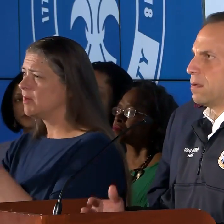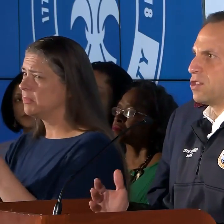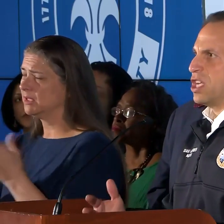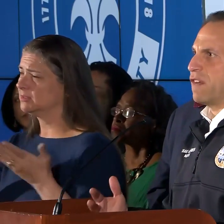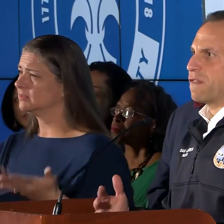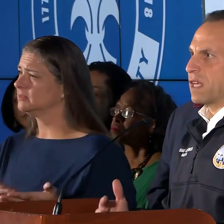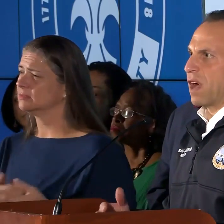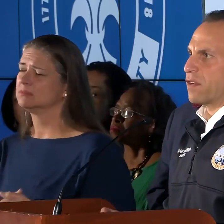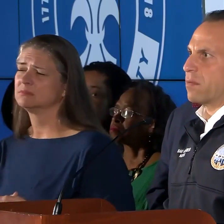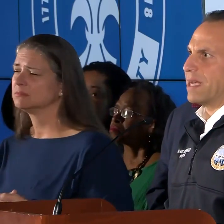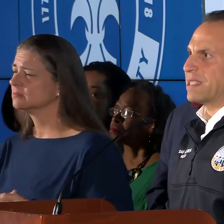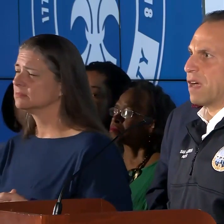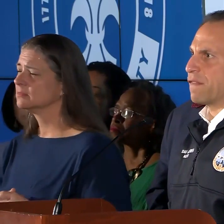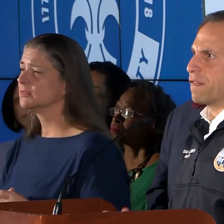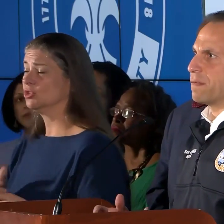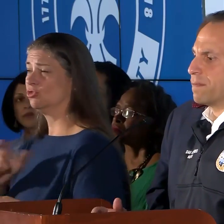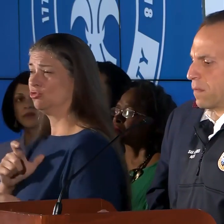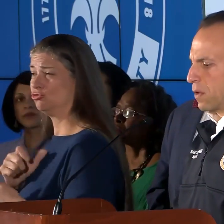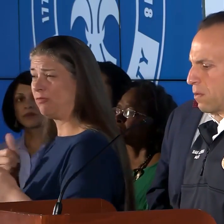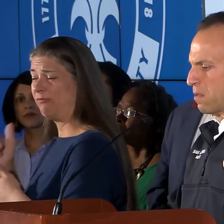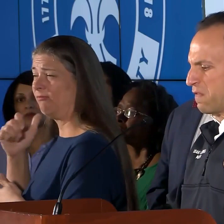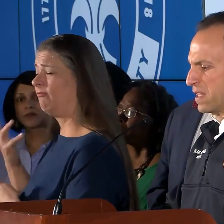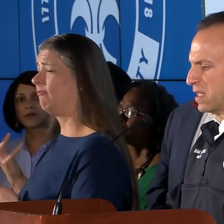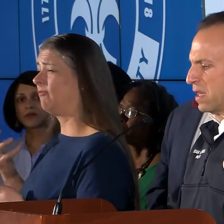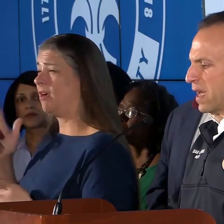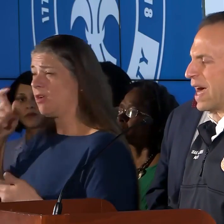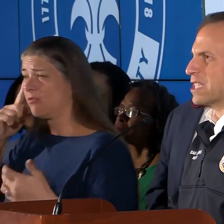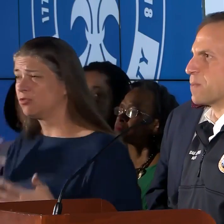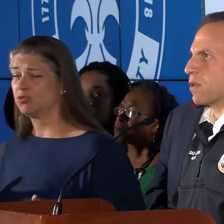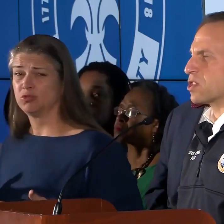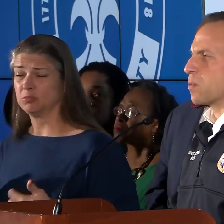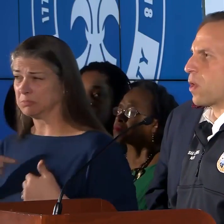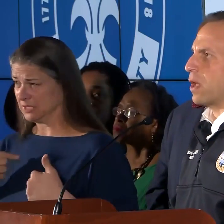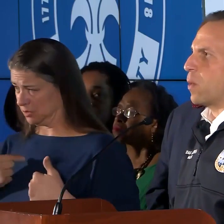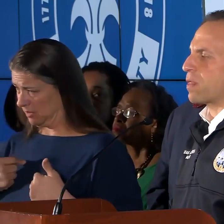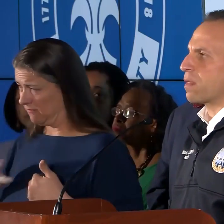The chief, the governor myself, we visited the hospital this morning with